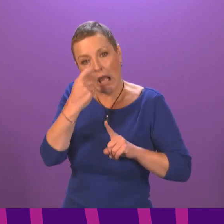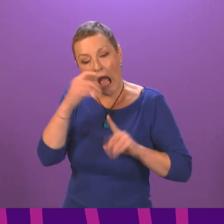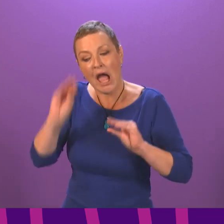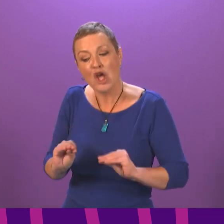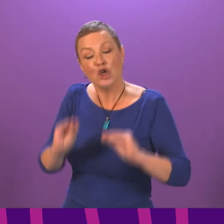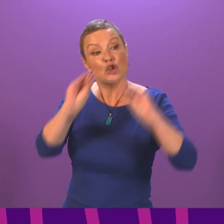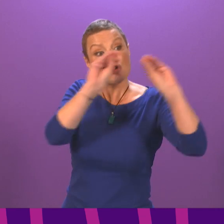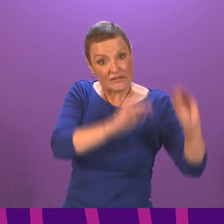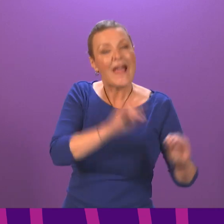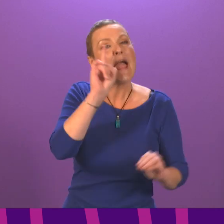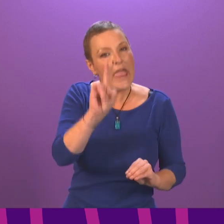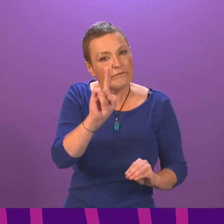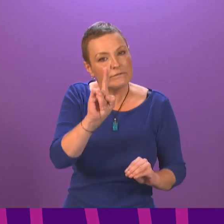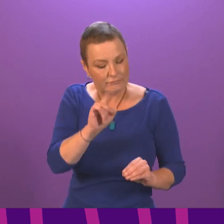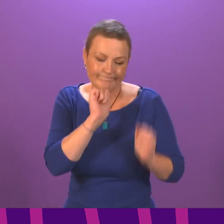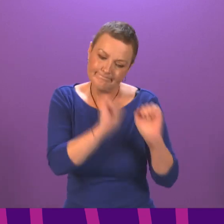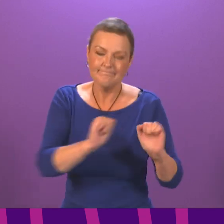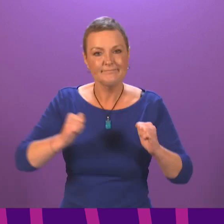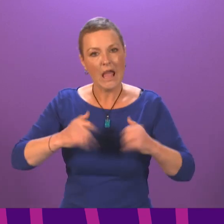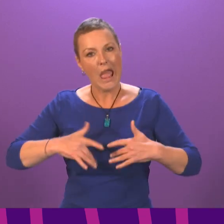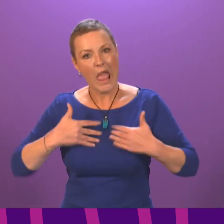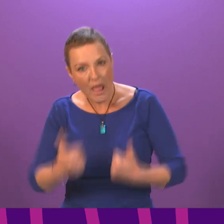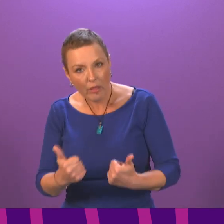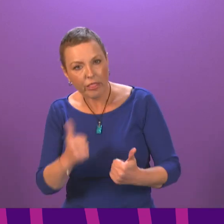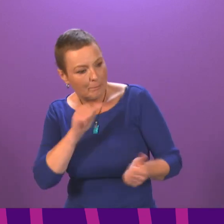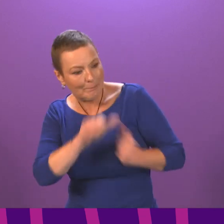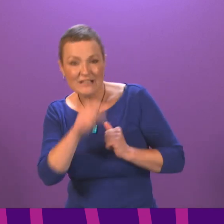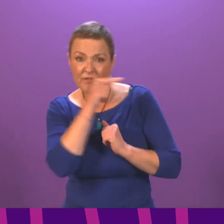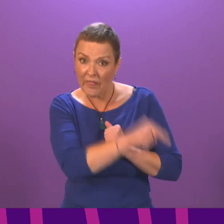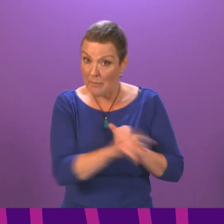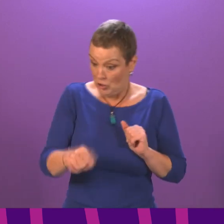following a risk assessment. She also said that that was happening only in